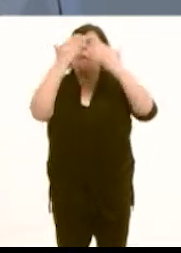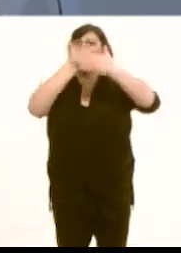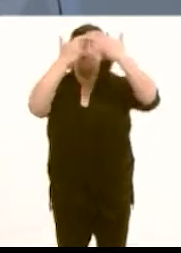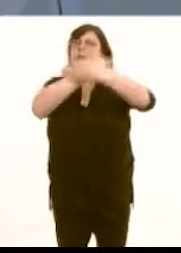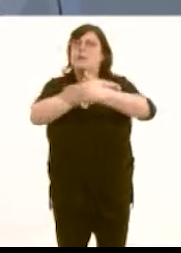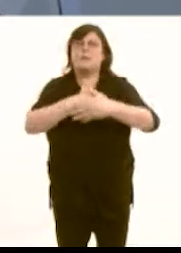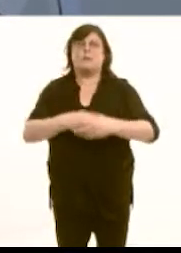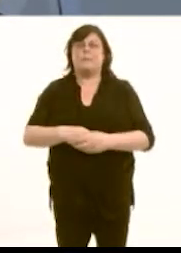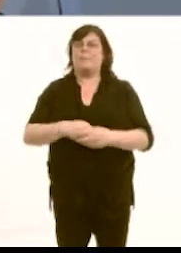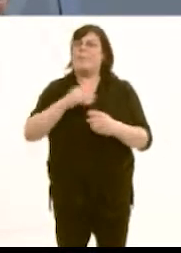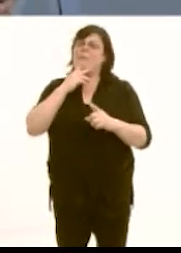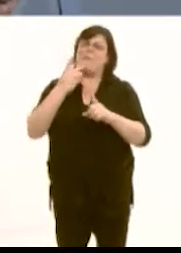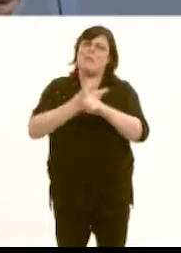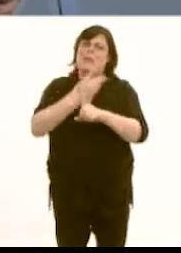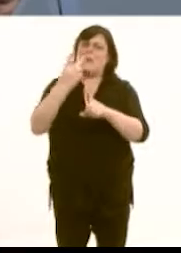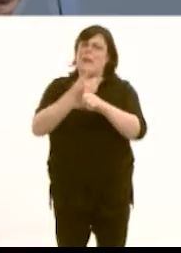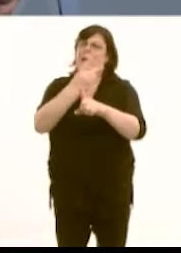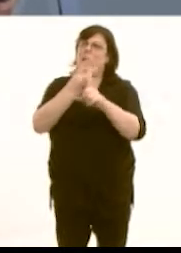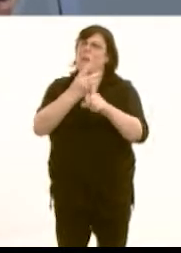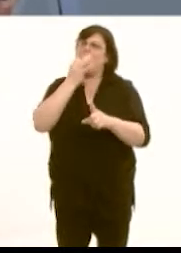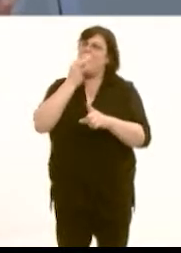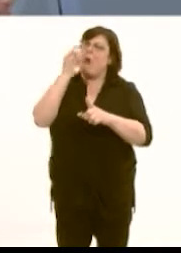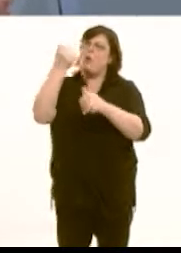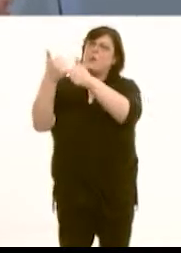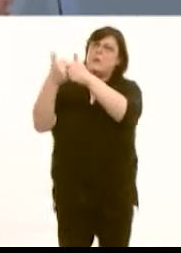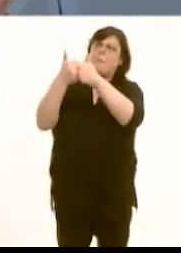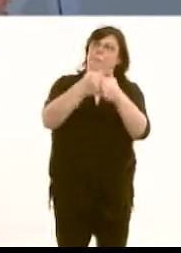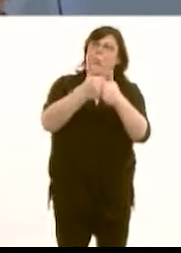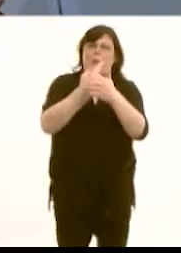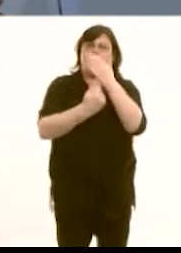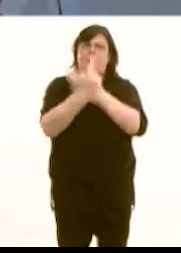Youíve time and time again refused to support that independent inquiry.